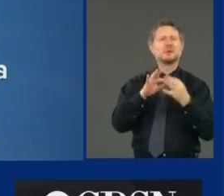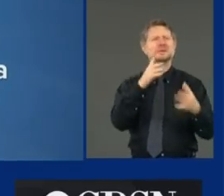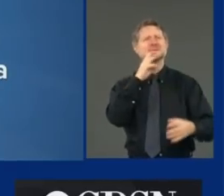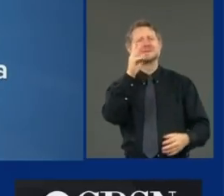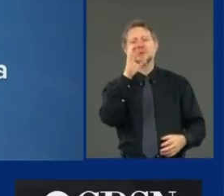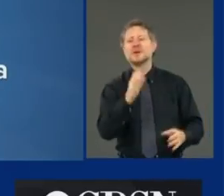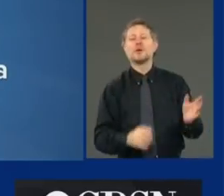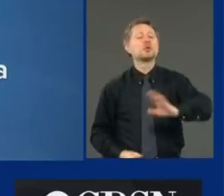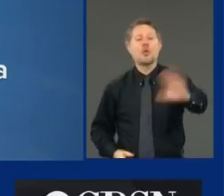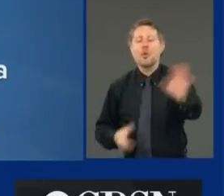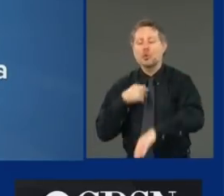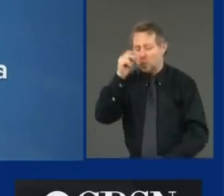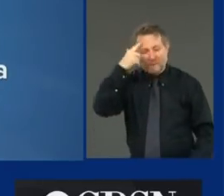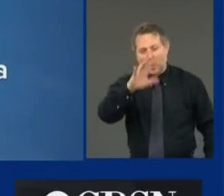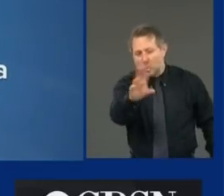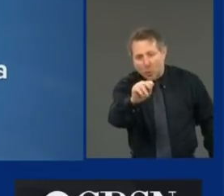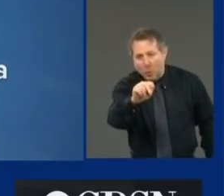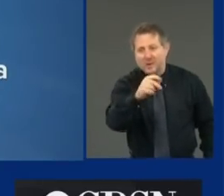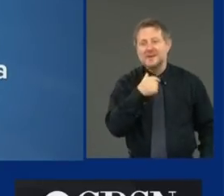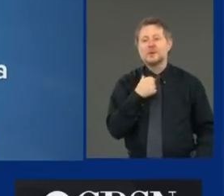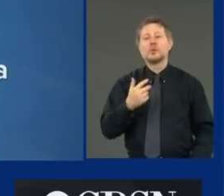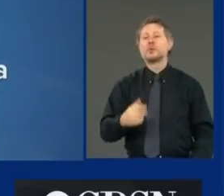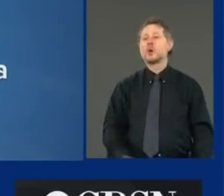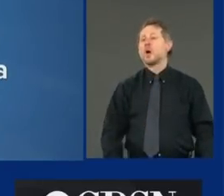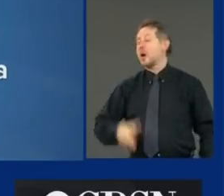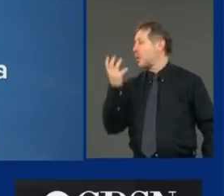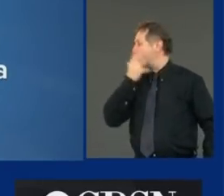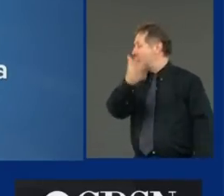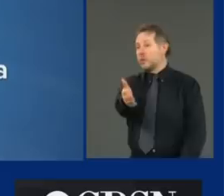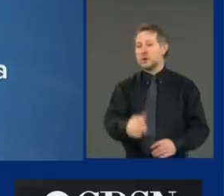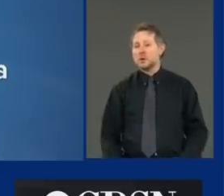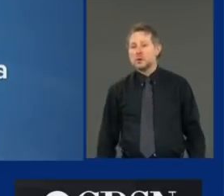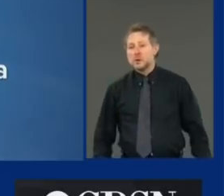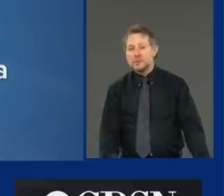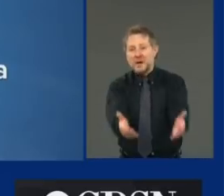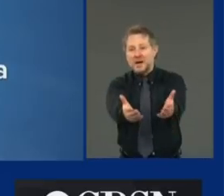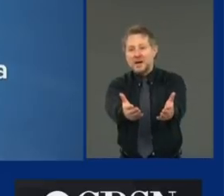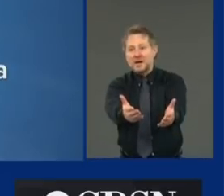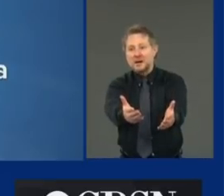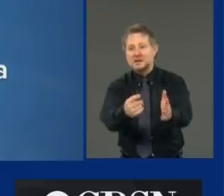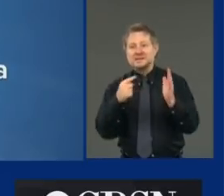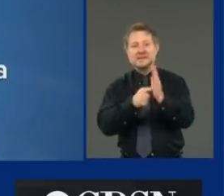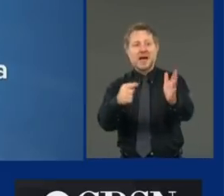FOR THE BEST VIDEO? WHAT IS THE NUMBER OF PEOPLE